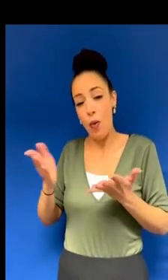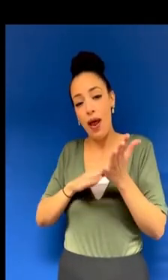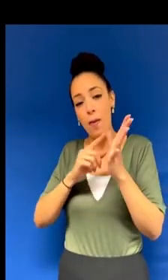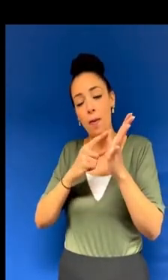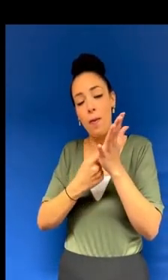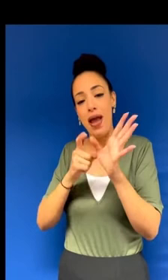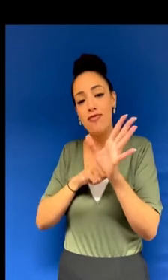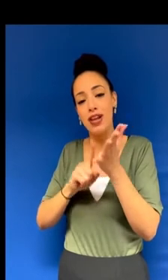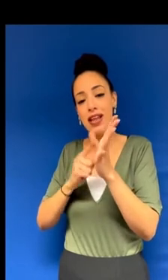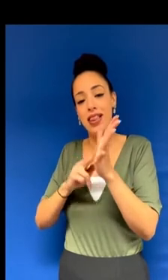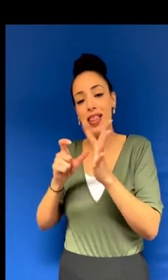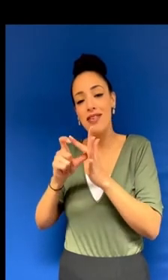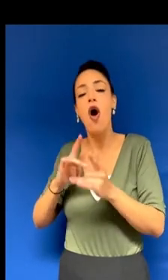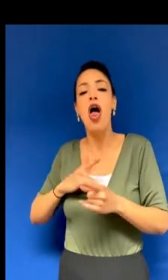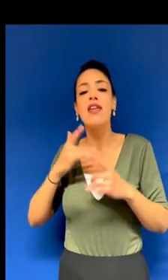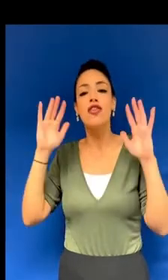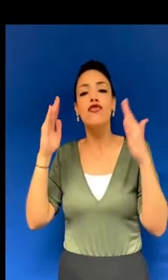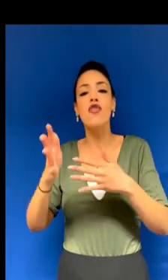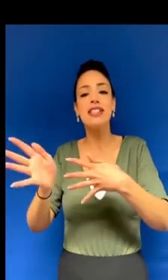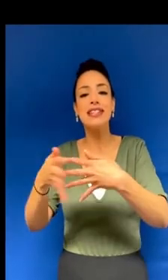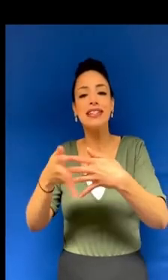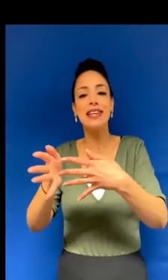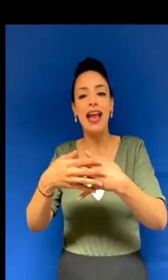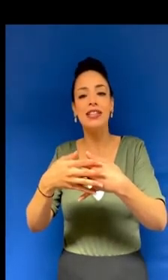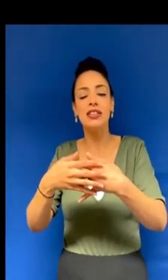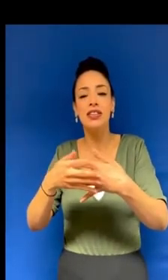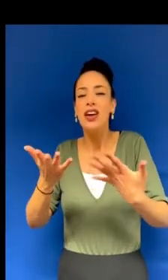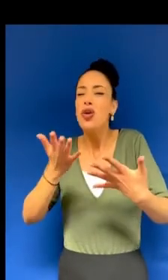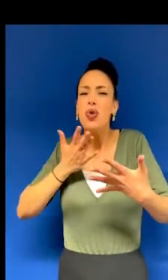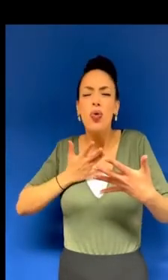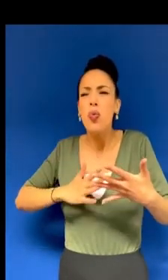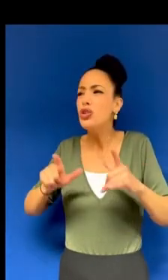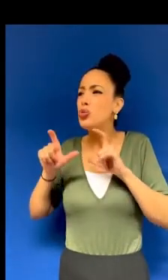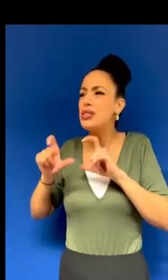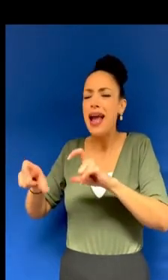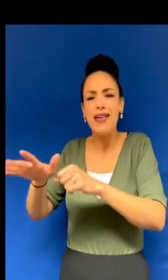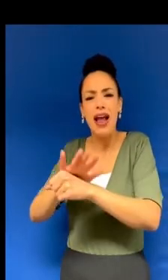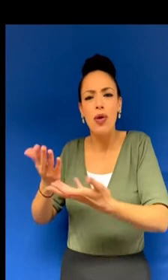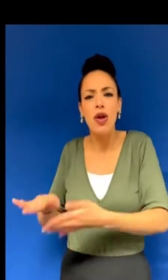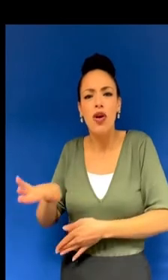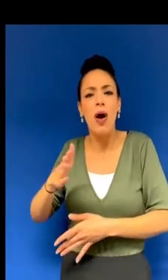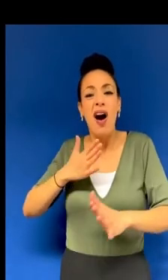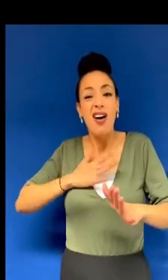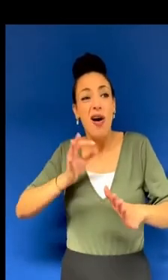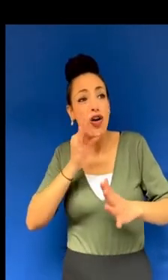including myself? My name is Asif. I'm a medical student, raised, grew up in Newham, from Maryland,